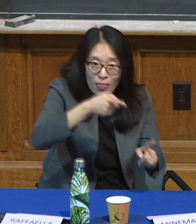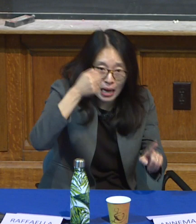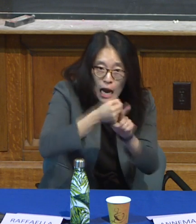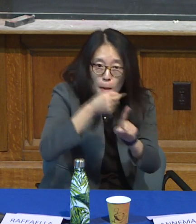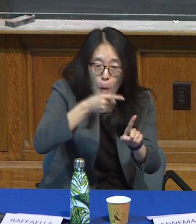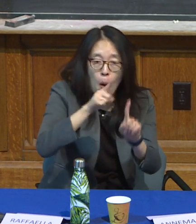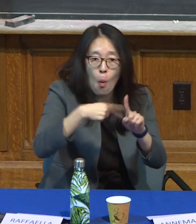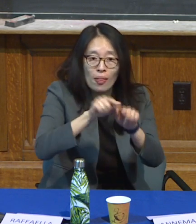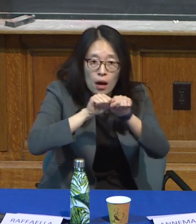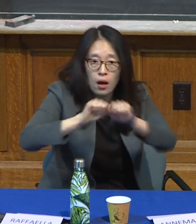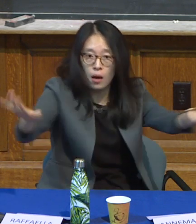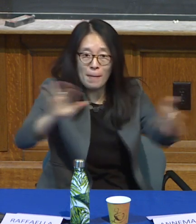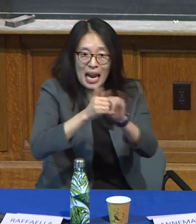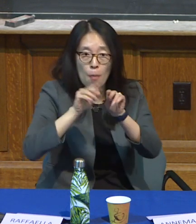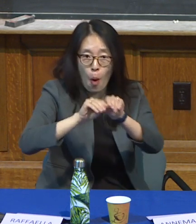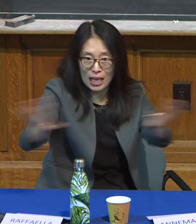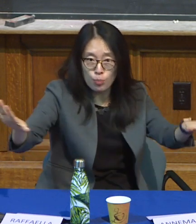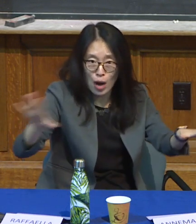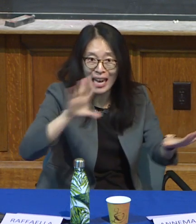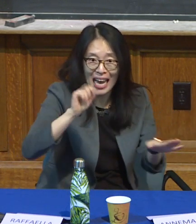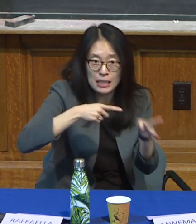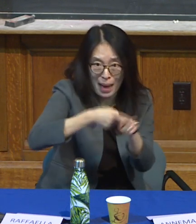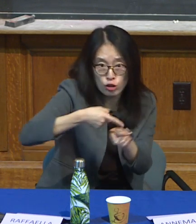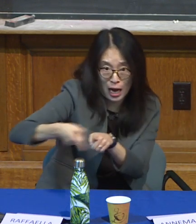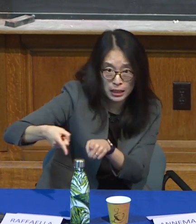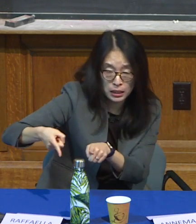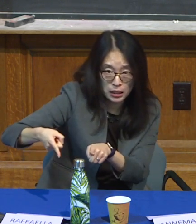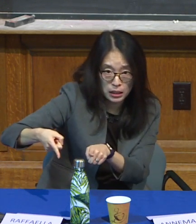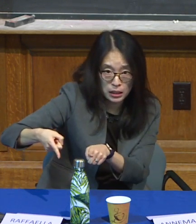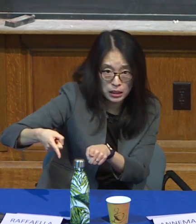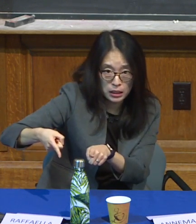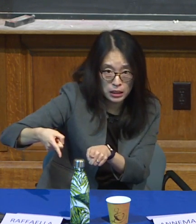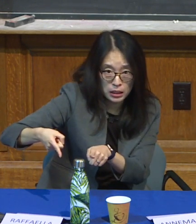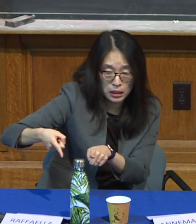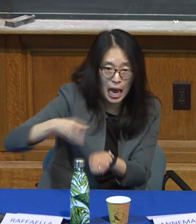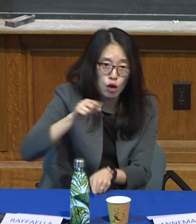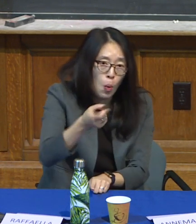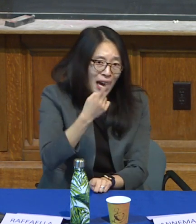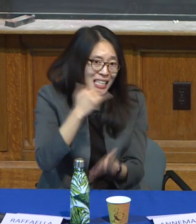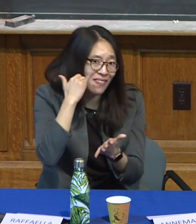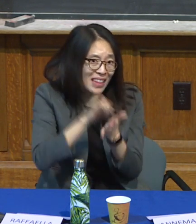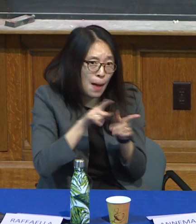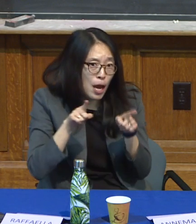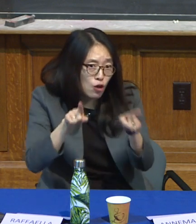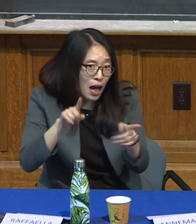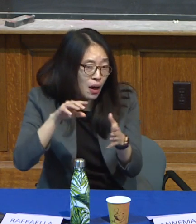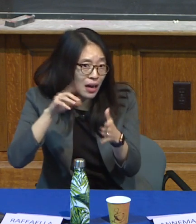and then at some point there was a point where they became widespread and specialized and you're asking